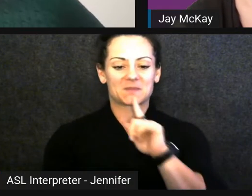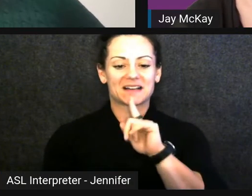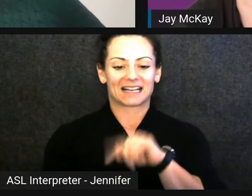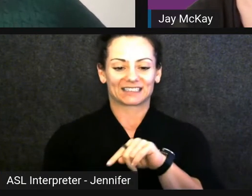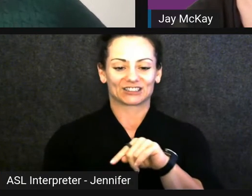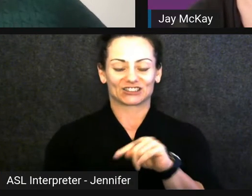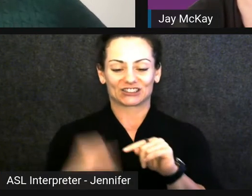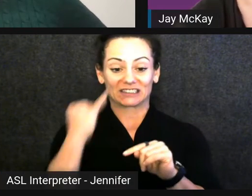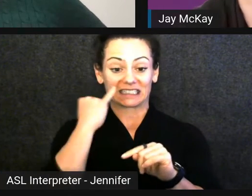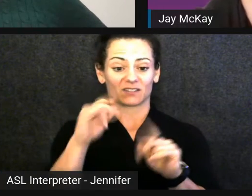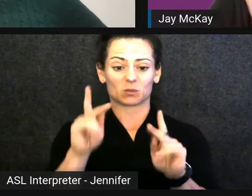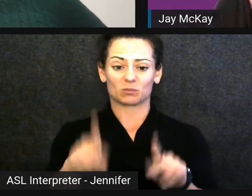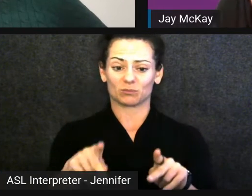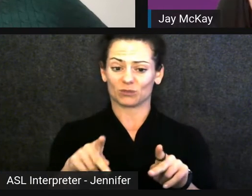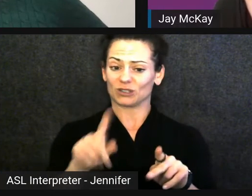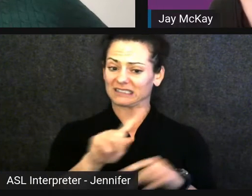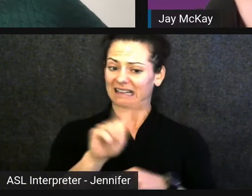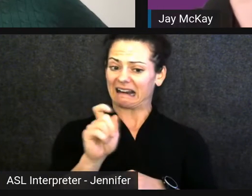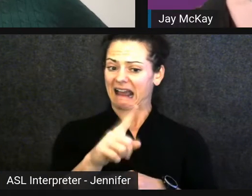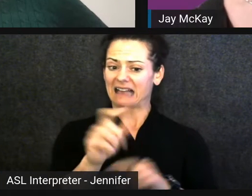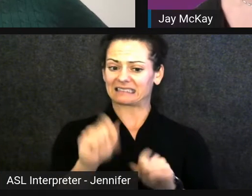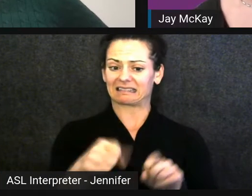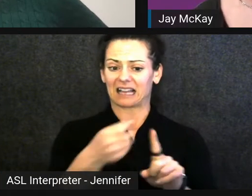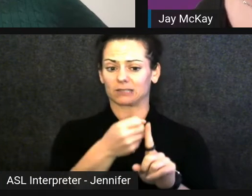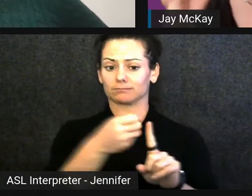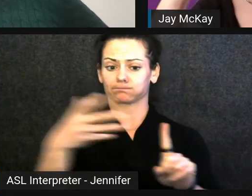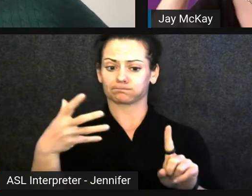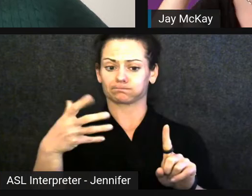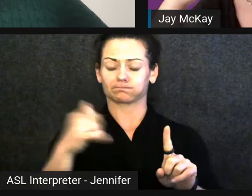I'll be more than happy to answer this question.